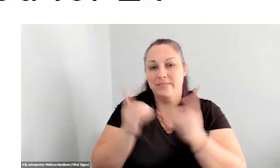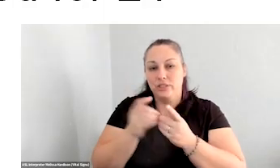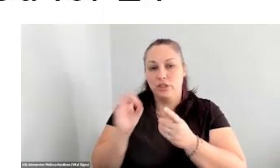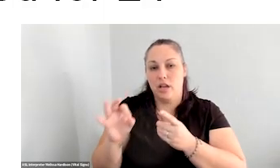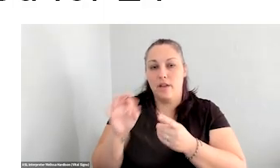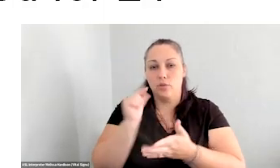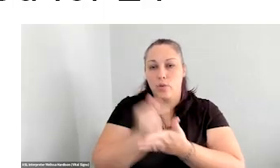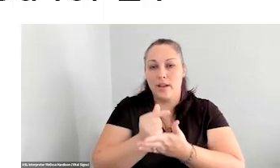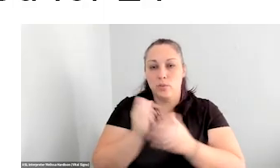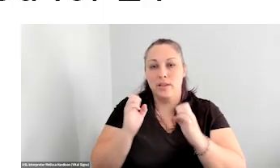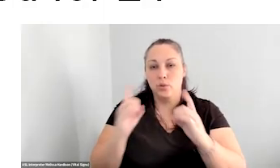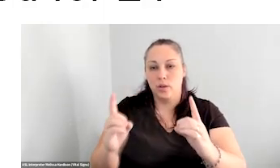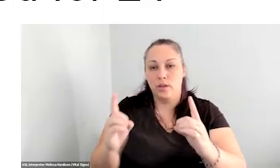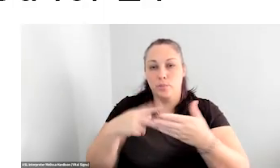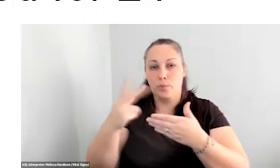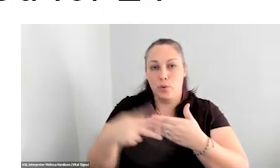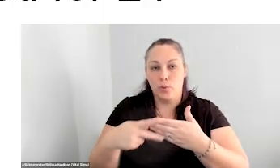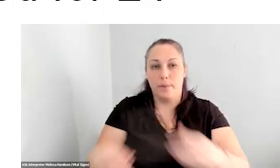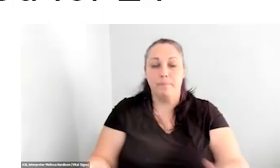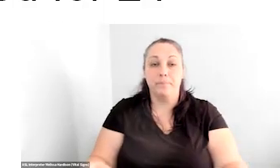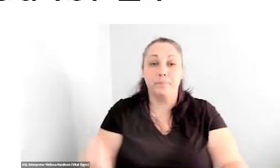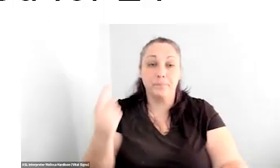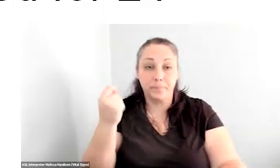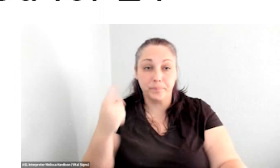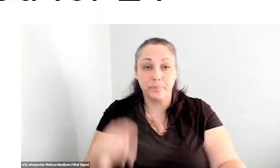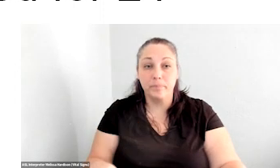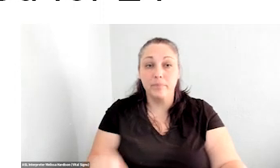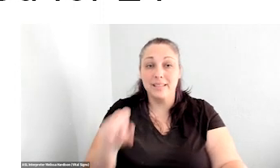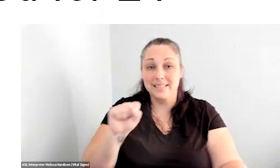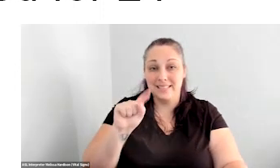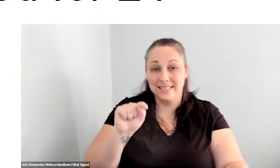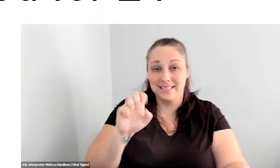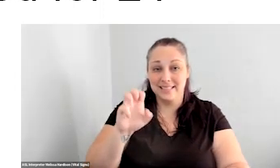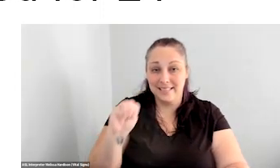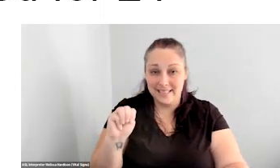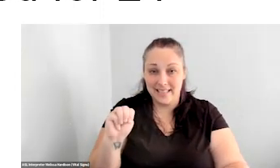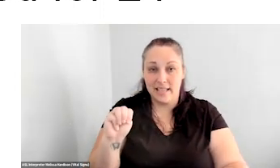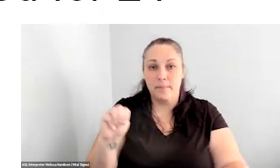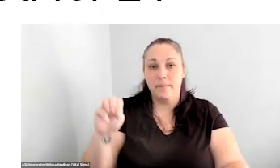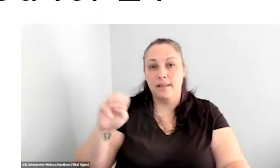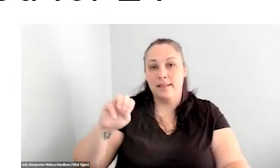The STEM Ed PRF provides individual and institutional support for the training